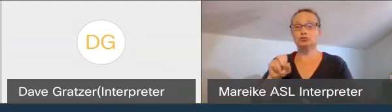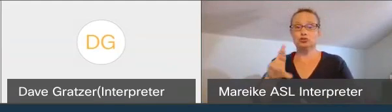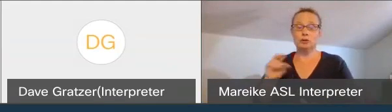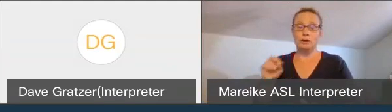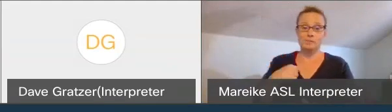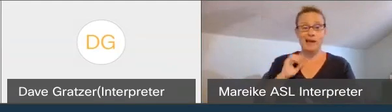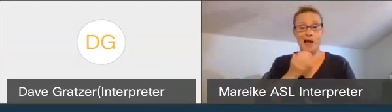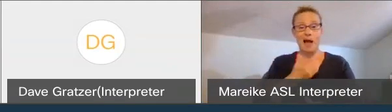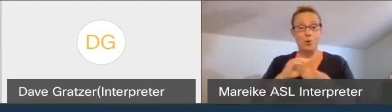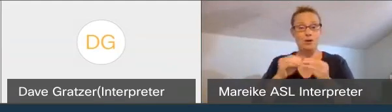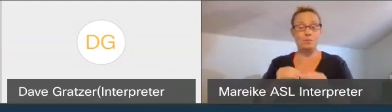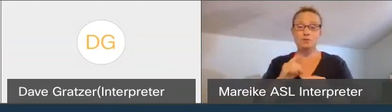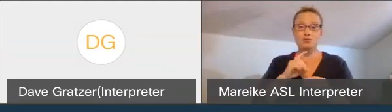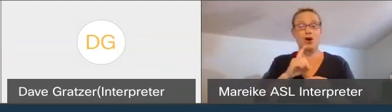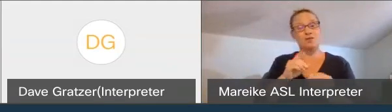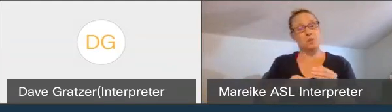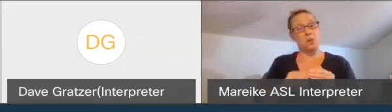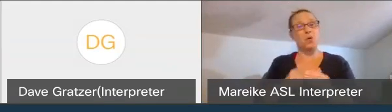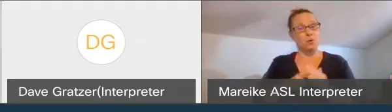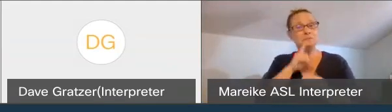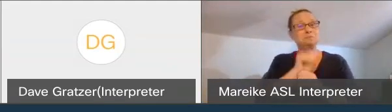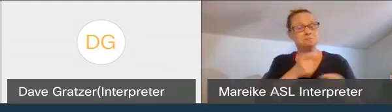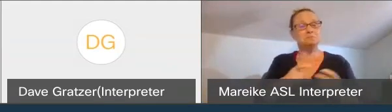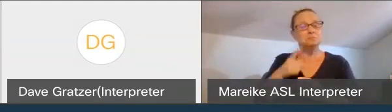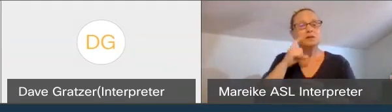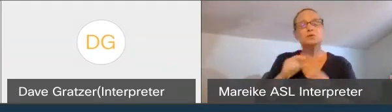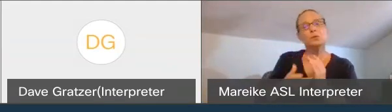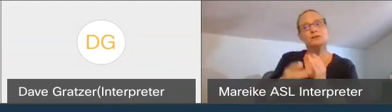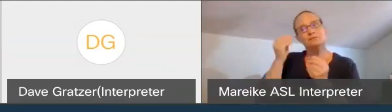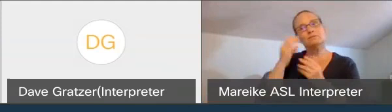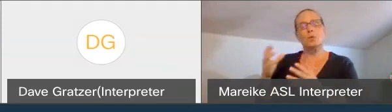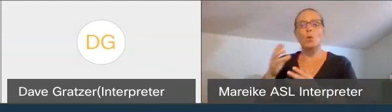because we only technically, uh, informed dispatch about 25% of our interactions.